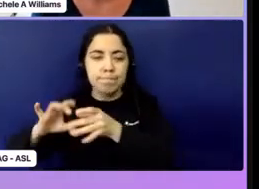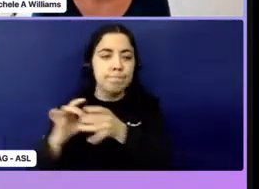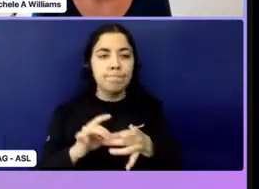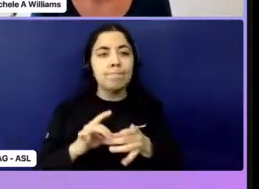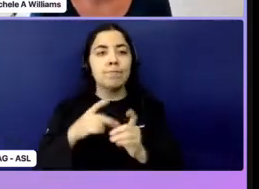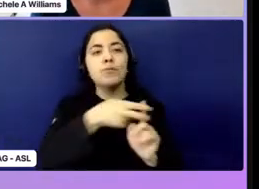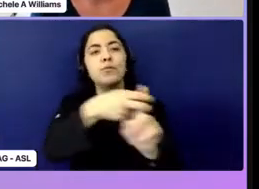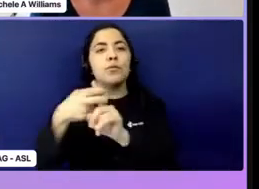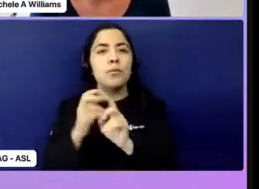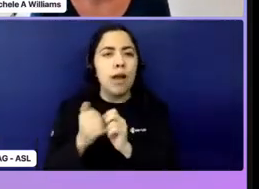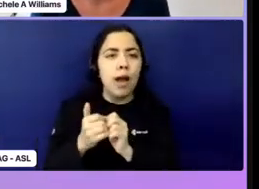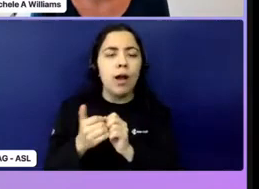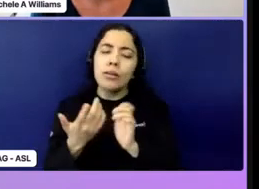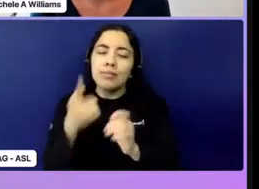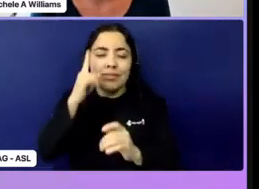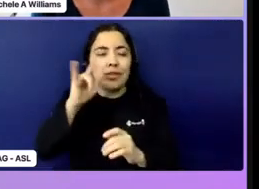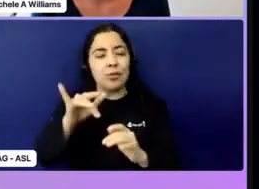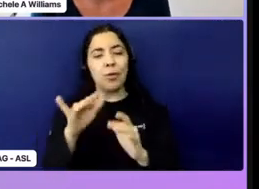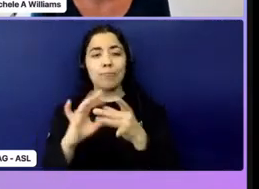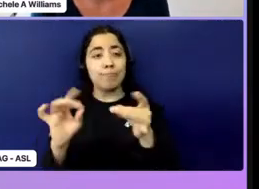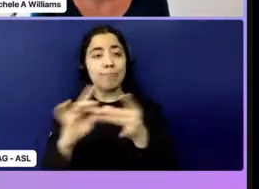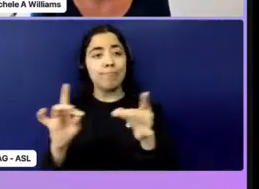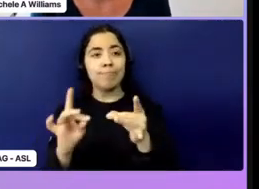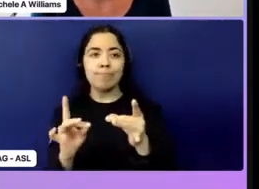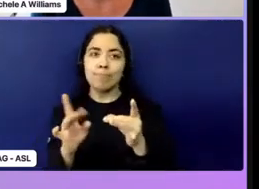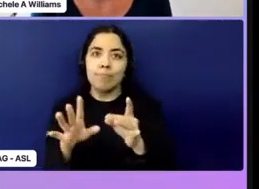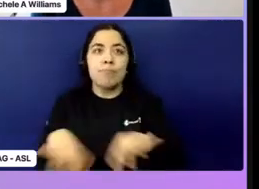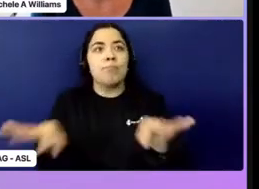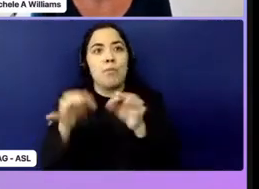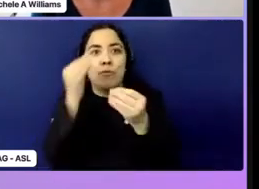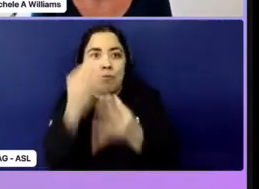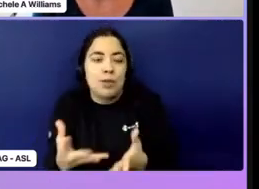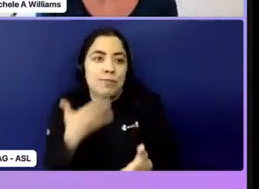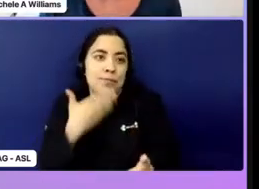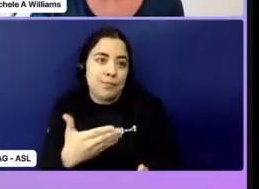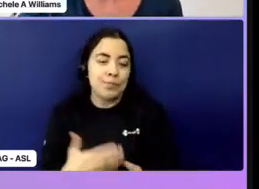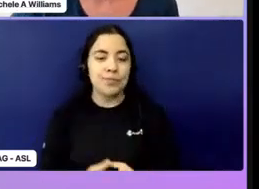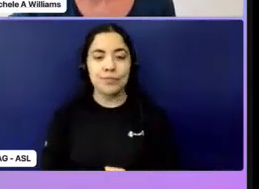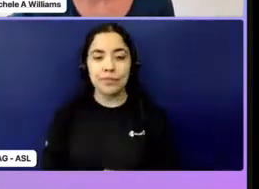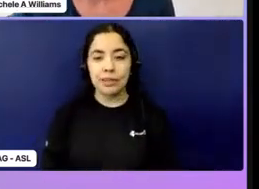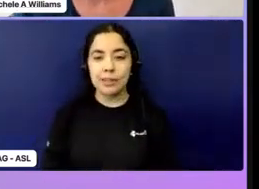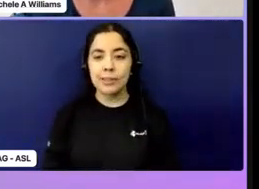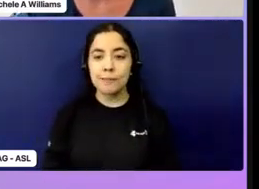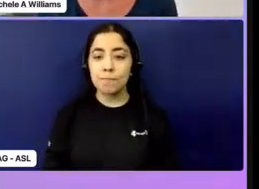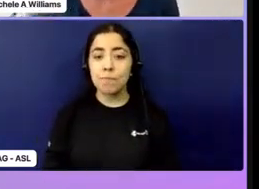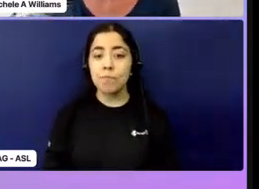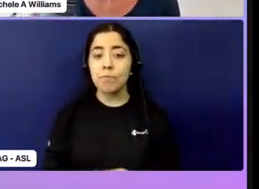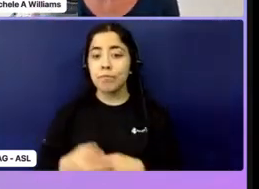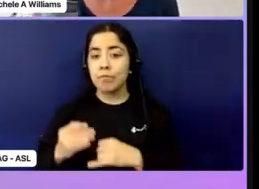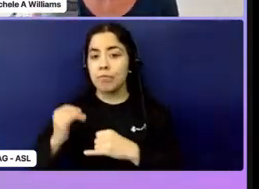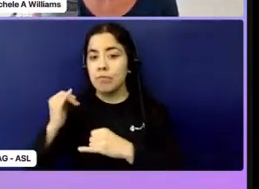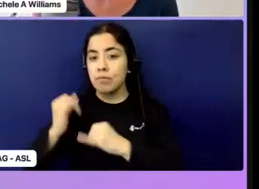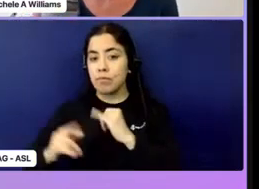Thank you so much for your insight on that, we had quite a few questions in the QA and also in the chat about recruiting, so I think that's